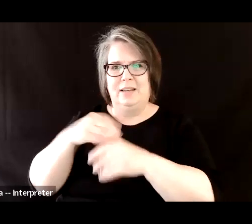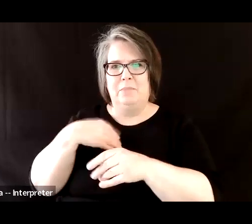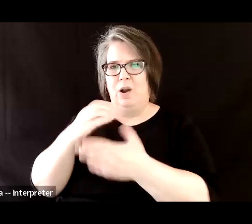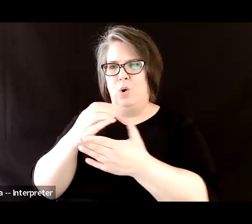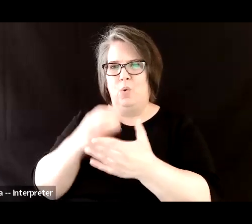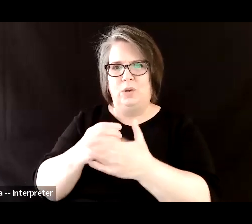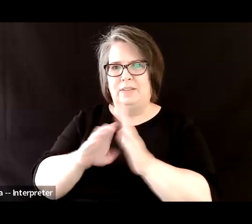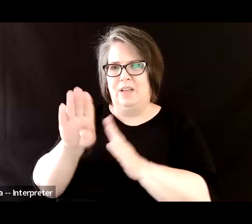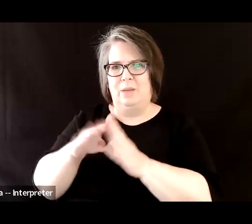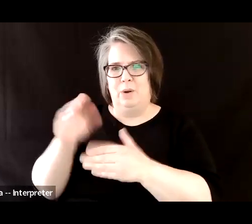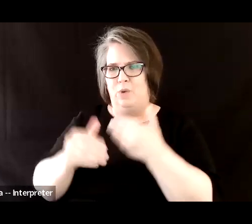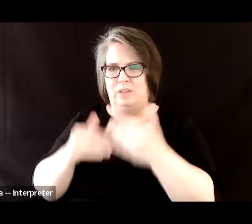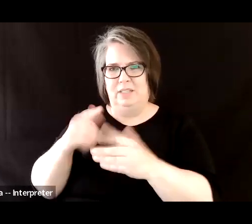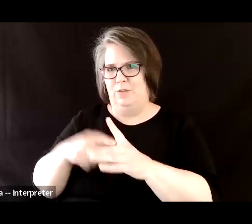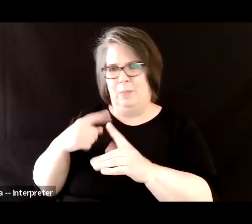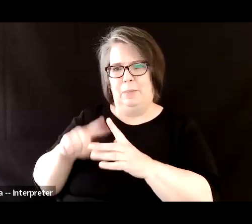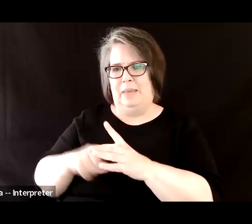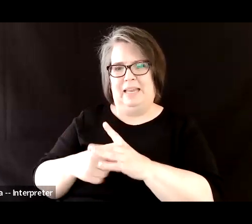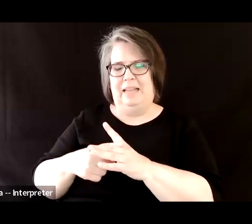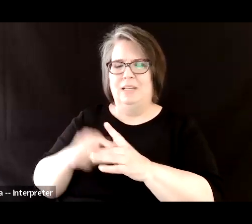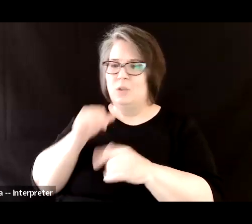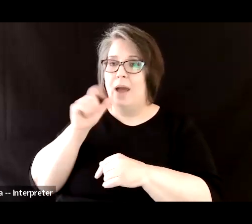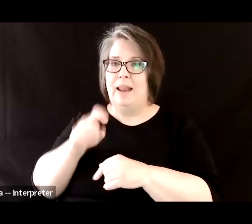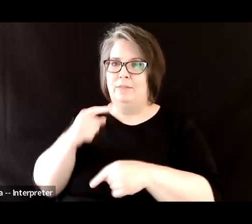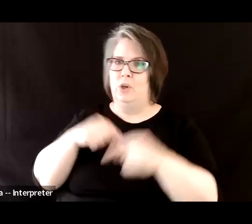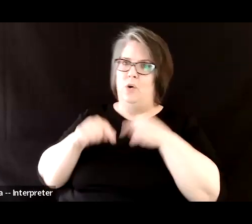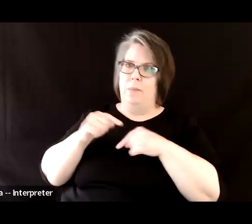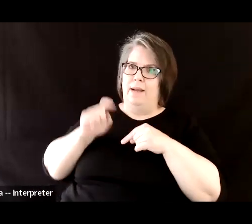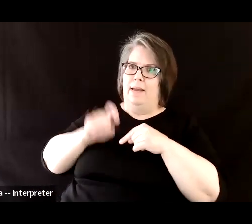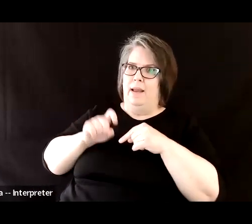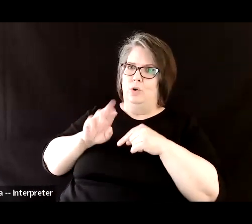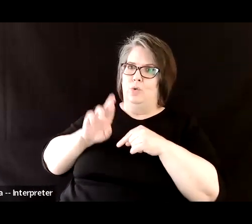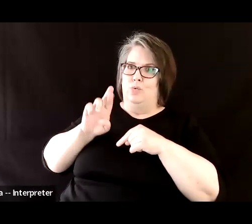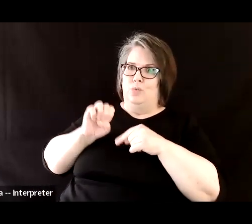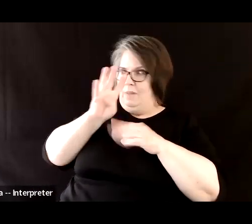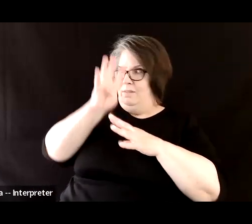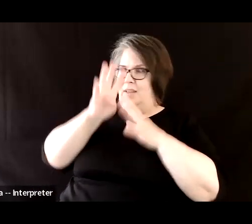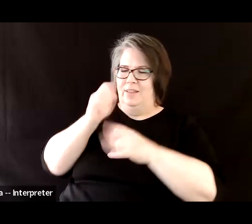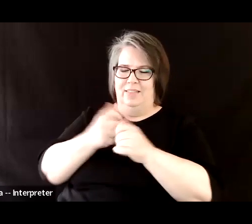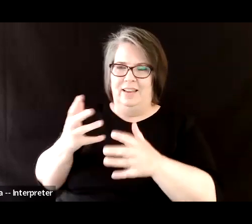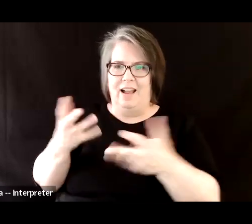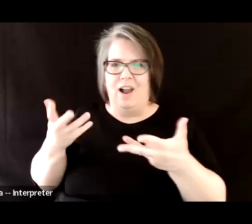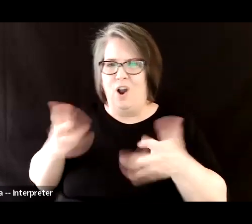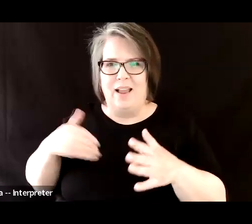the beginning. So I didn't have to try to reinvent the wheel. I kind of had that built in from